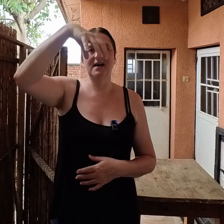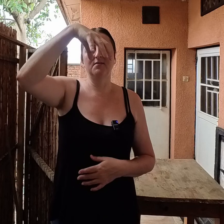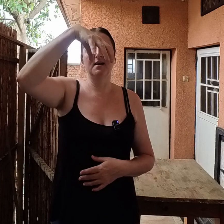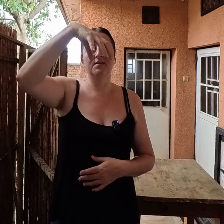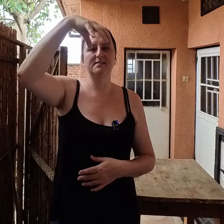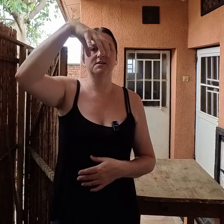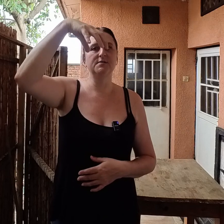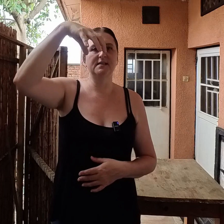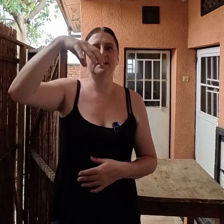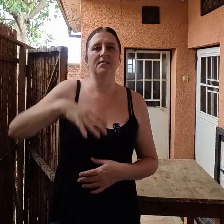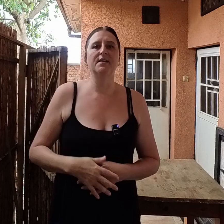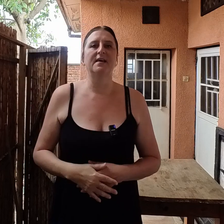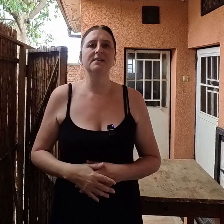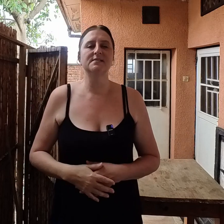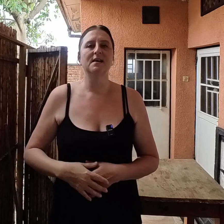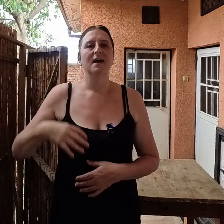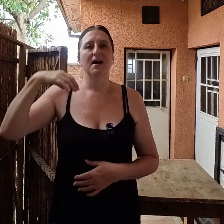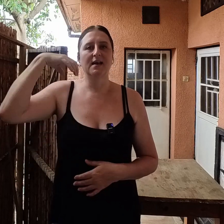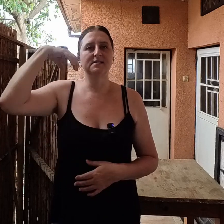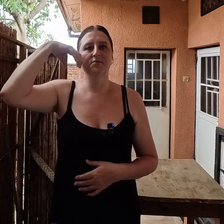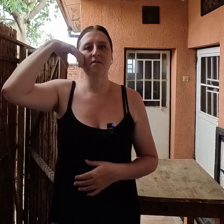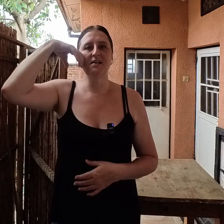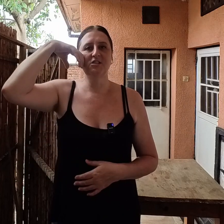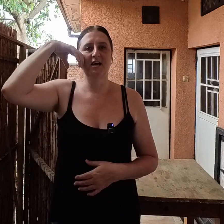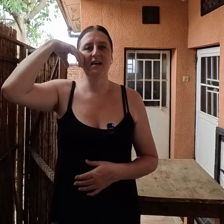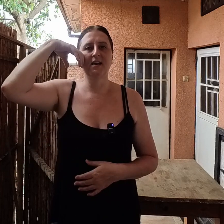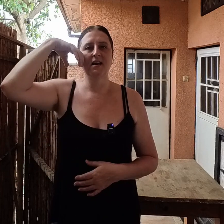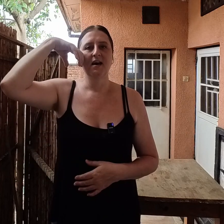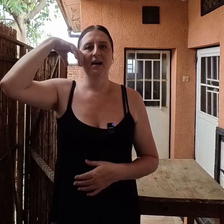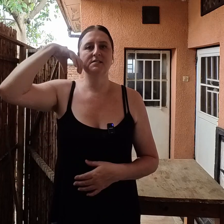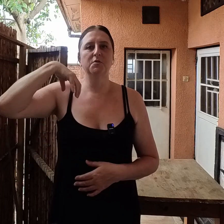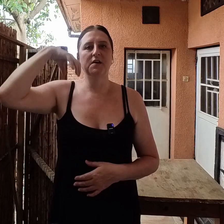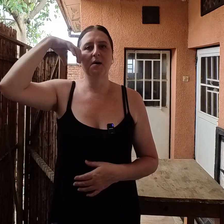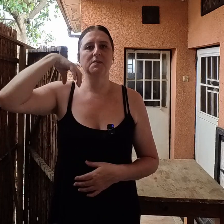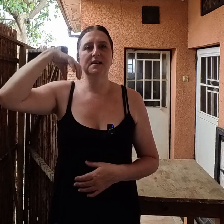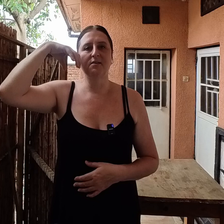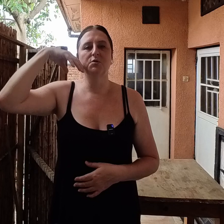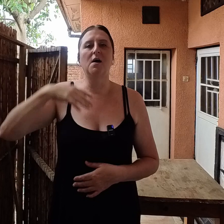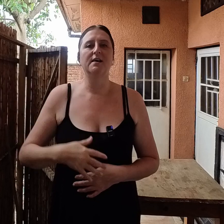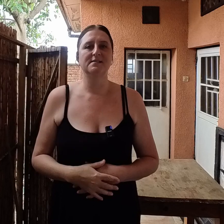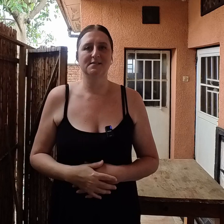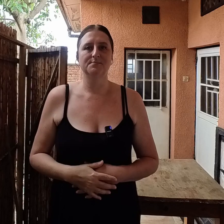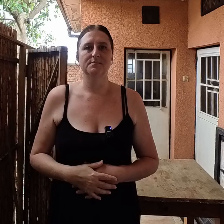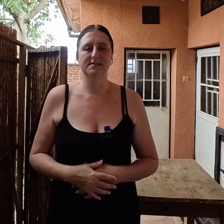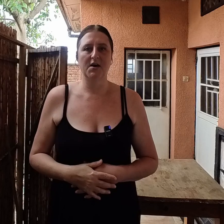down like this. Loosely down like this, against the right cheek. It's moving up and down twice.